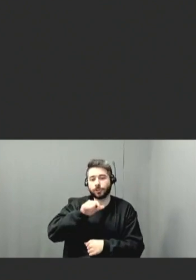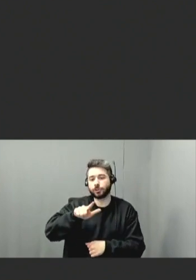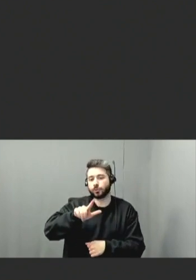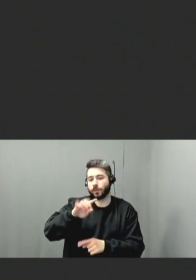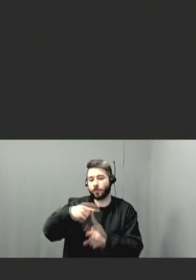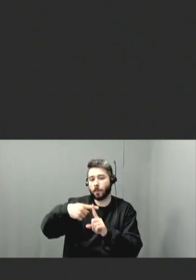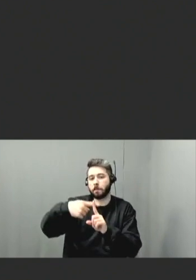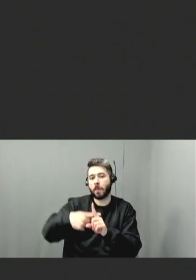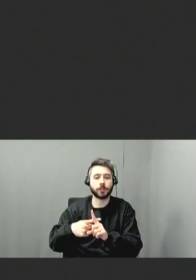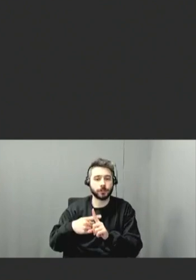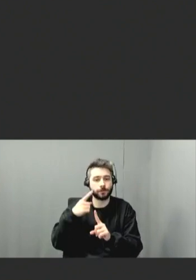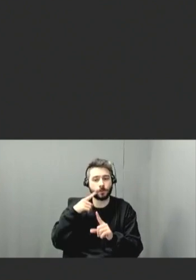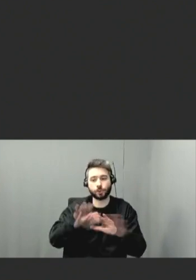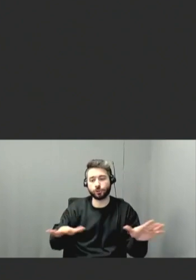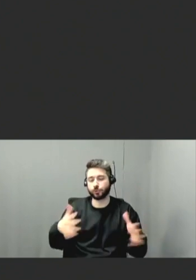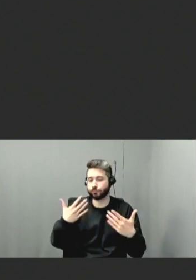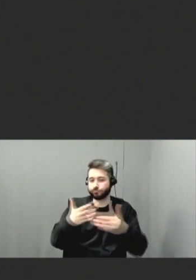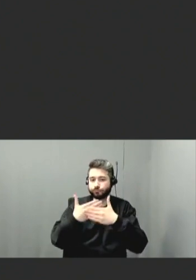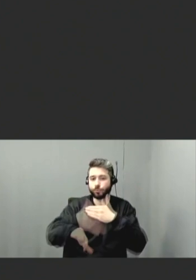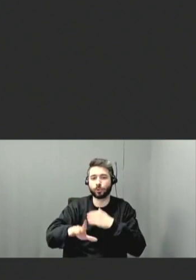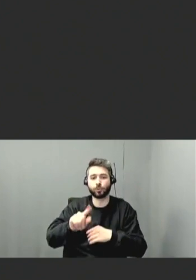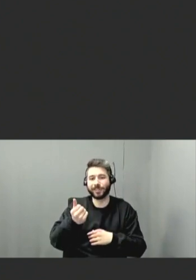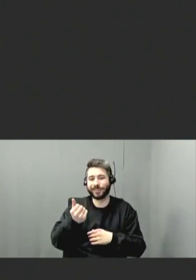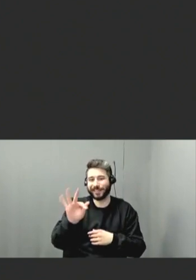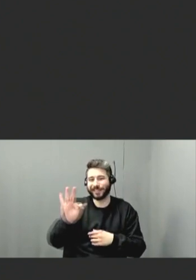children born in 2018 and 2019.